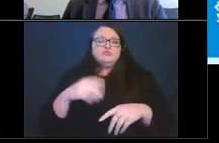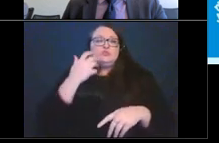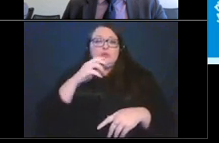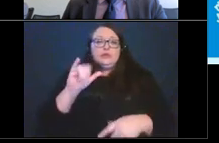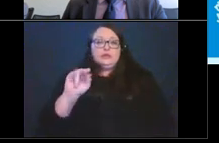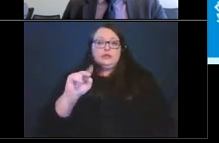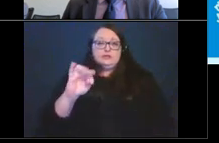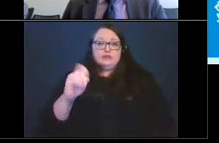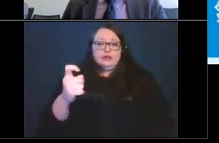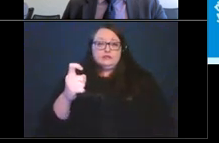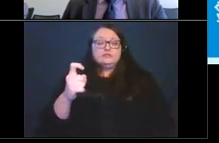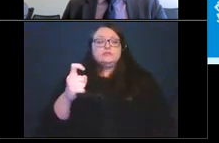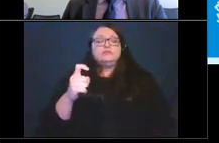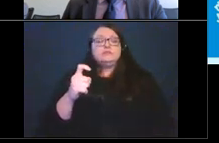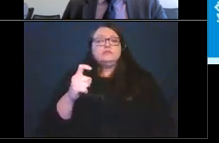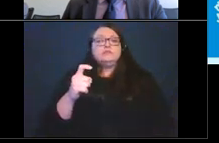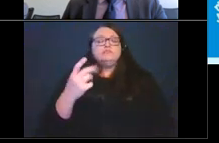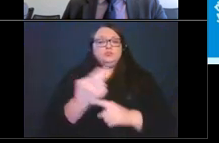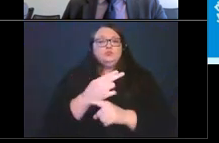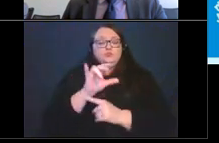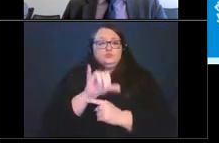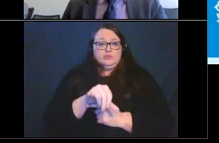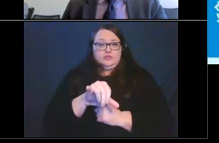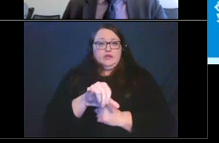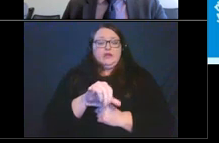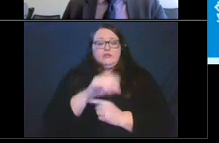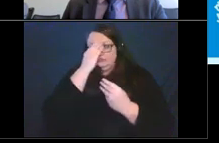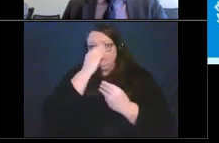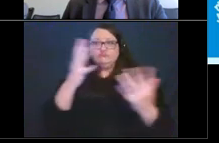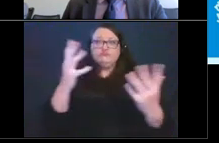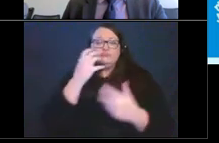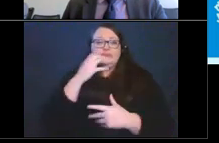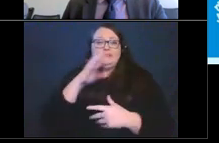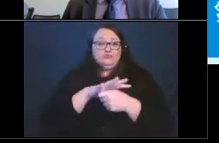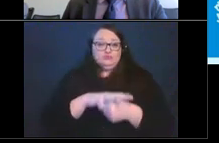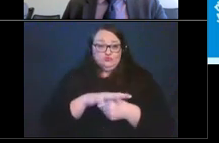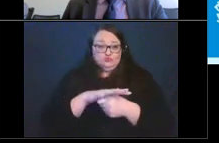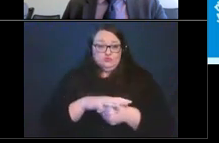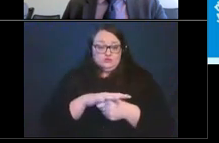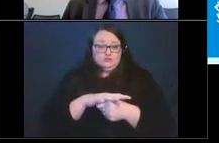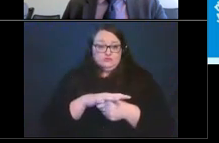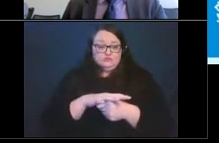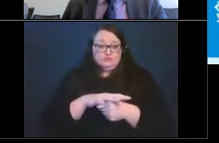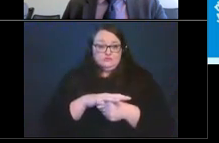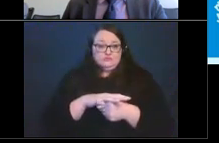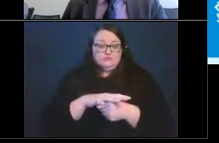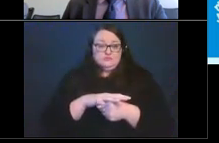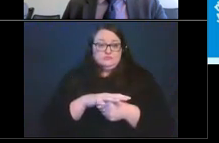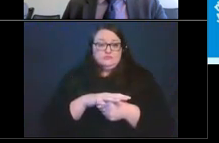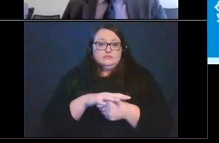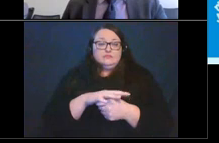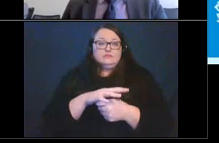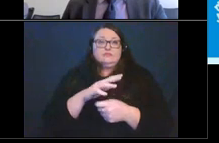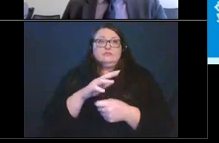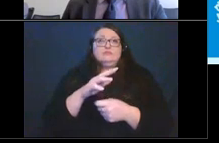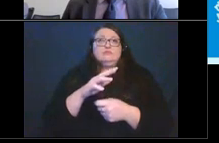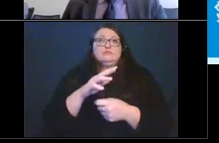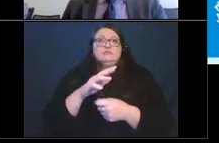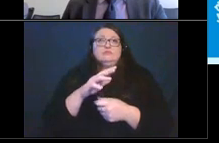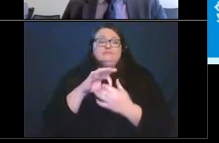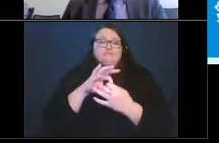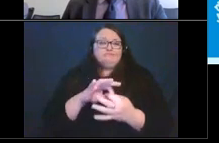for example, we utilize that to communicate heat stress in context for the general public,